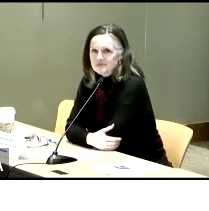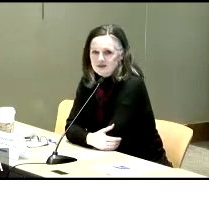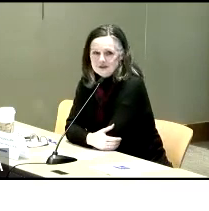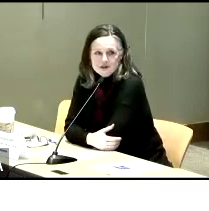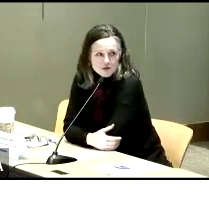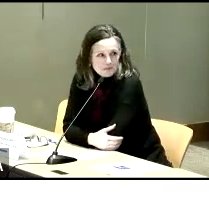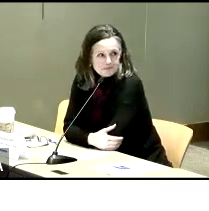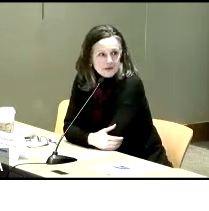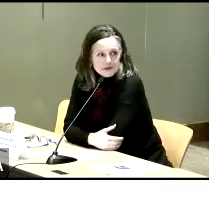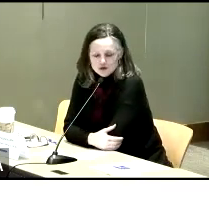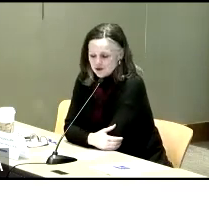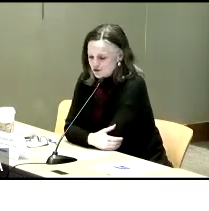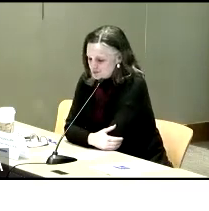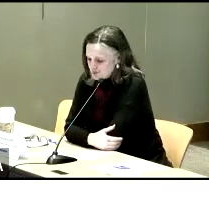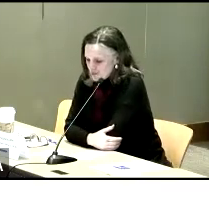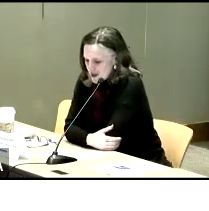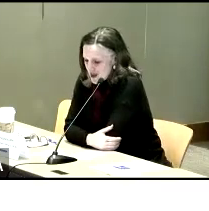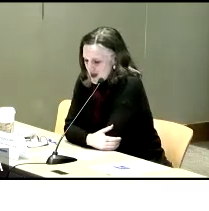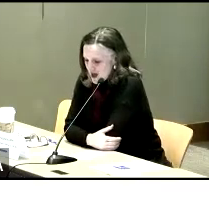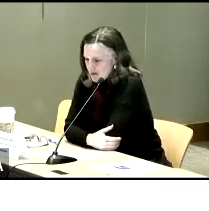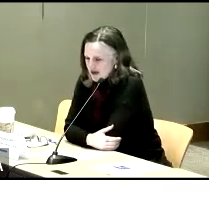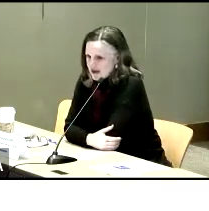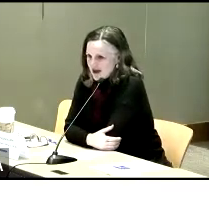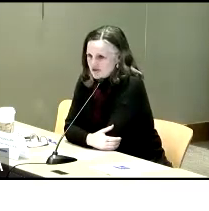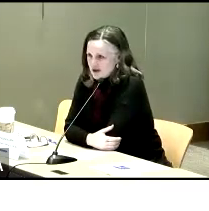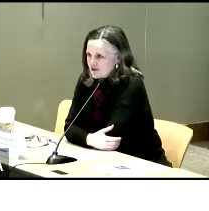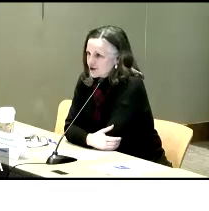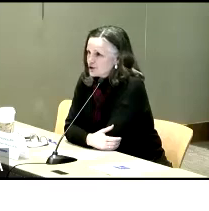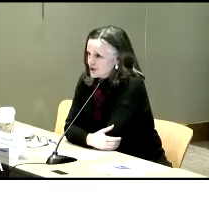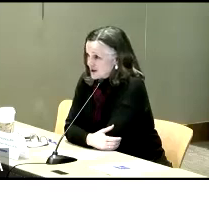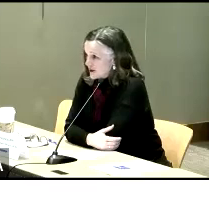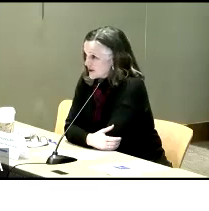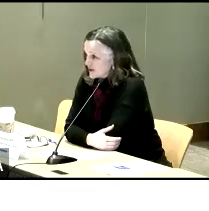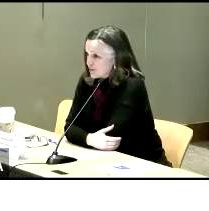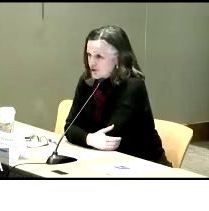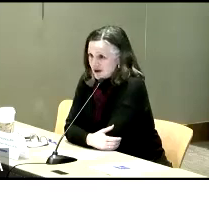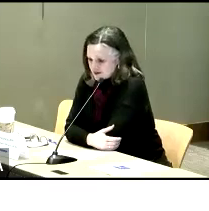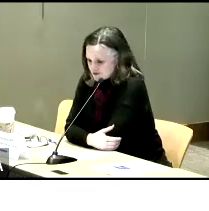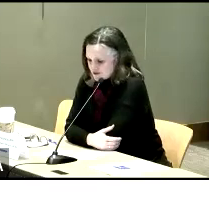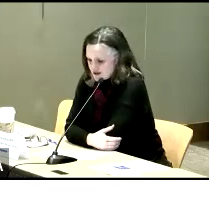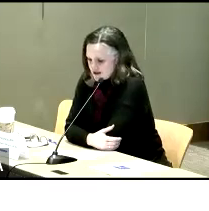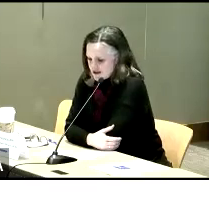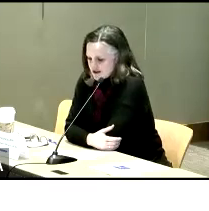nine months of the Trump administration. And it gave me a very unique perspective.